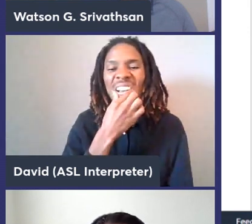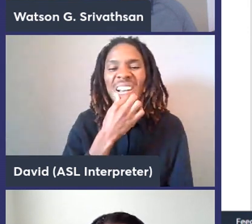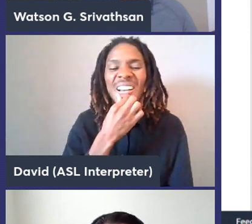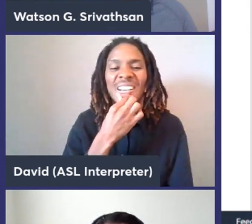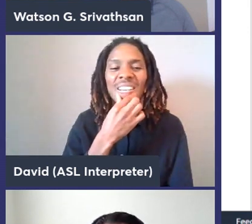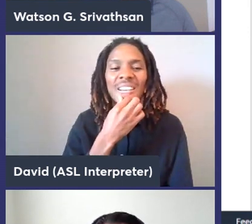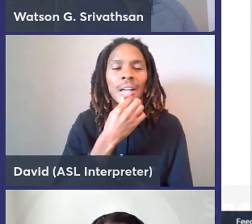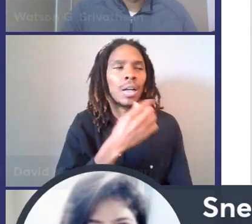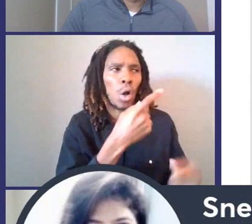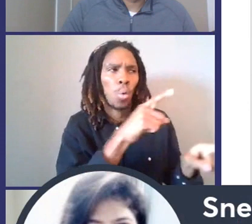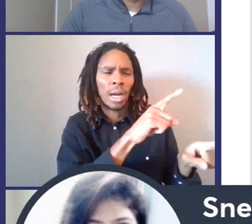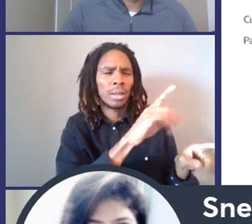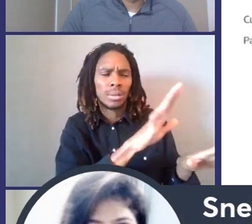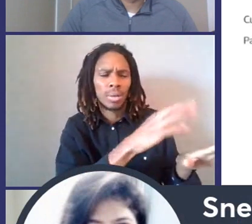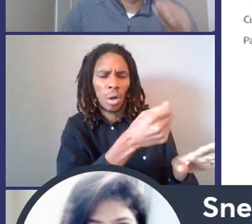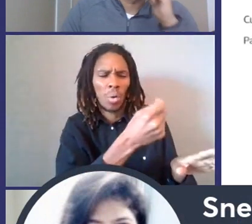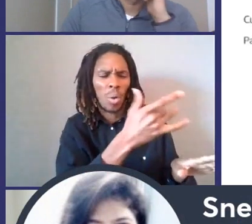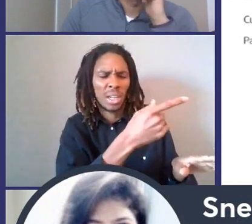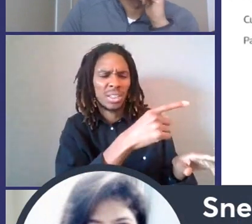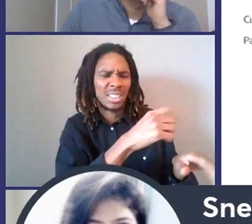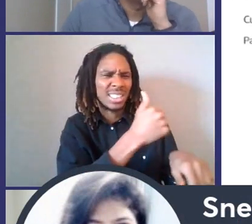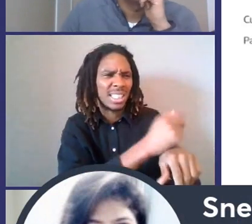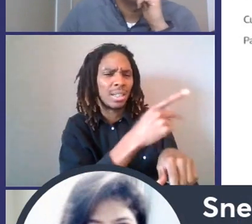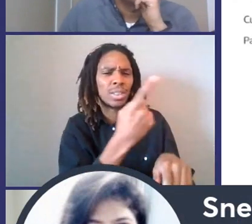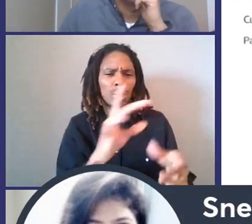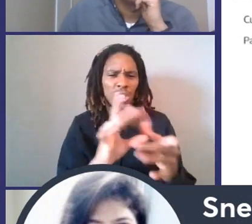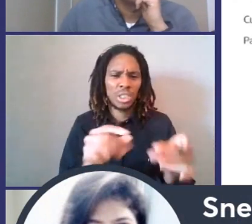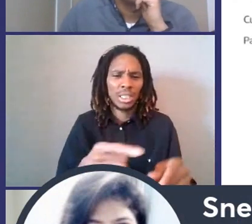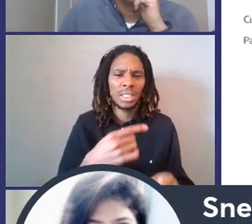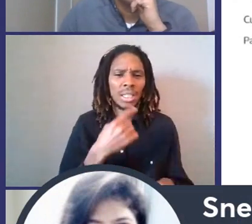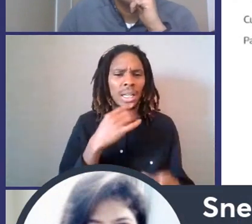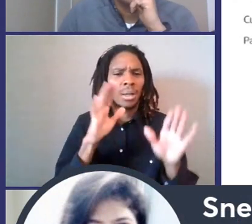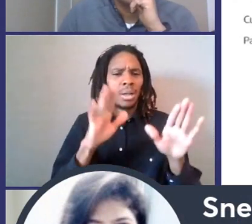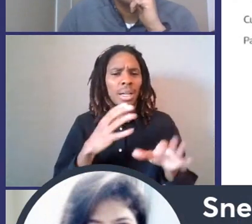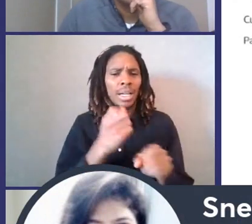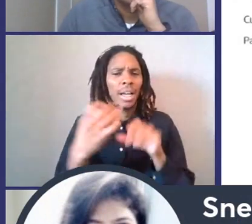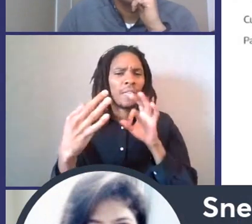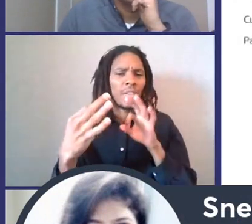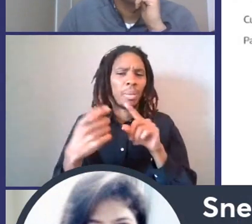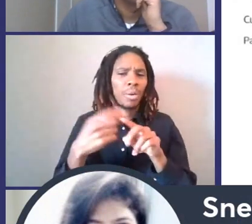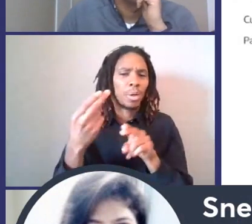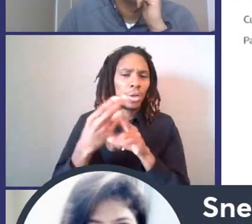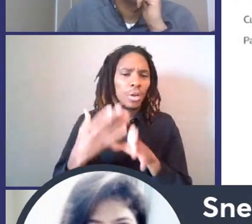While you're setting that up, someone in the chat mentioned, it'd be great to take feedback from the users and improve it further.